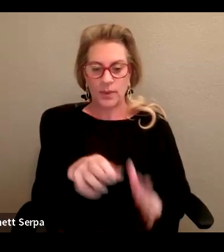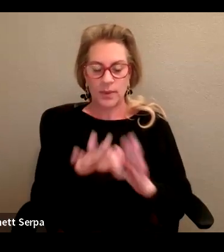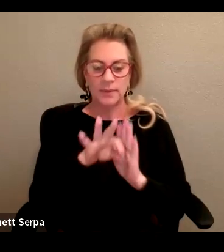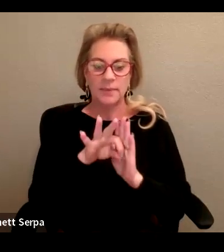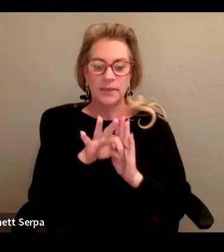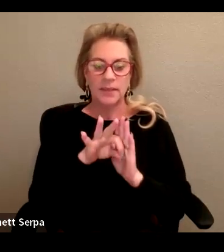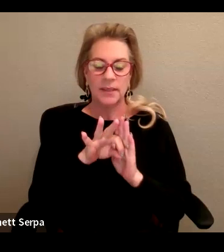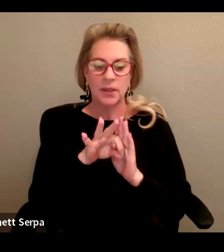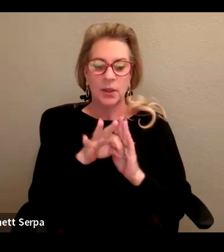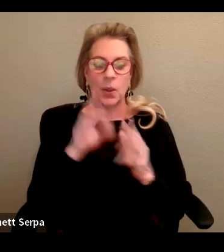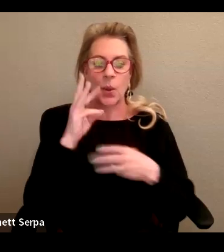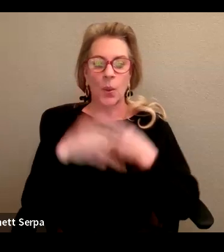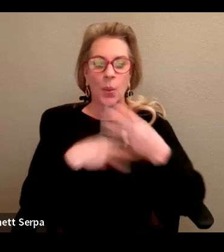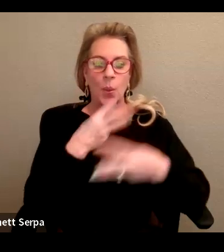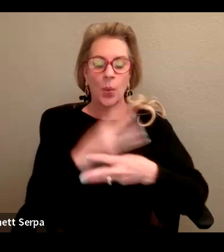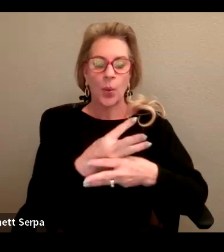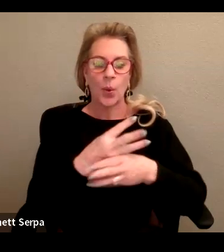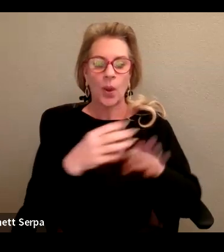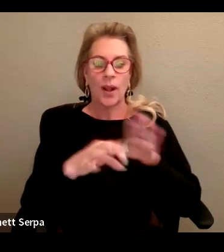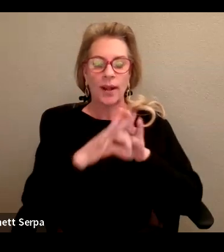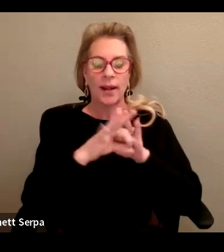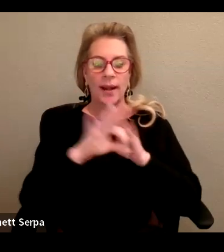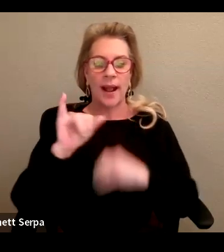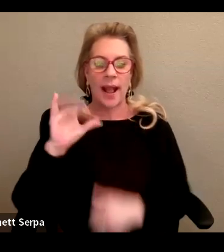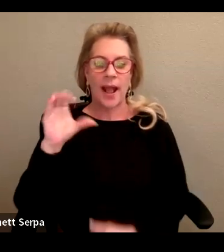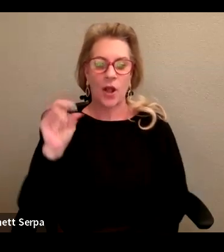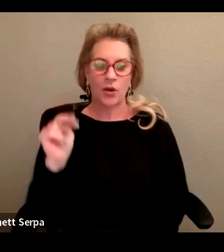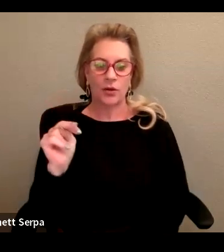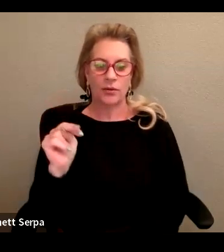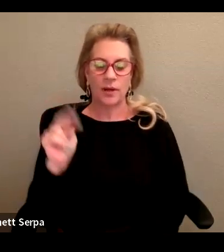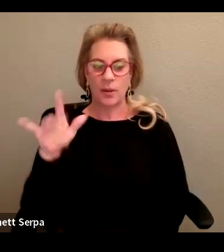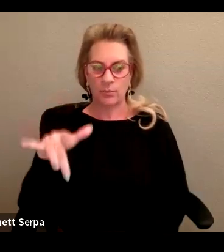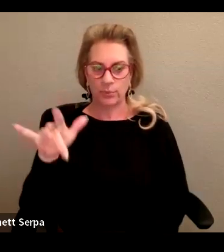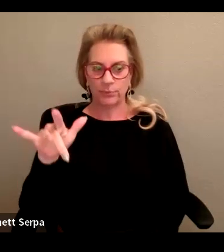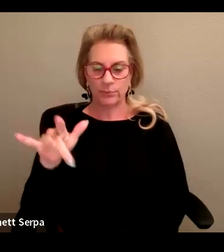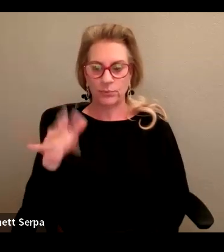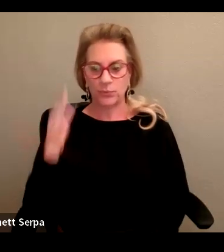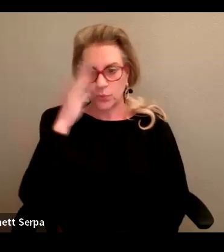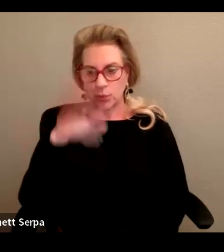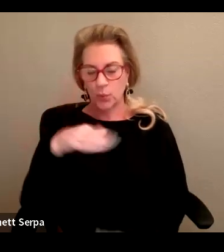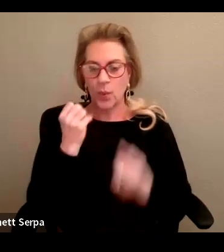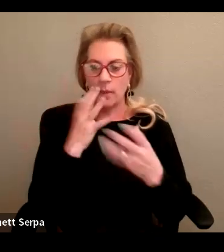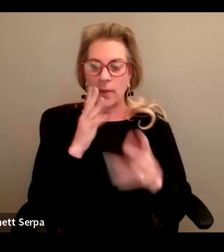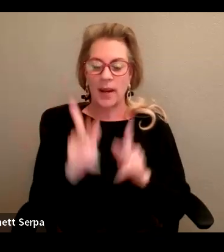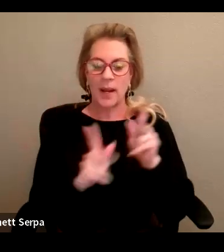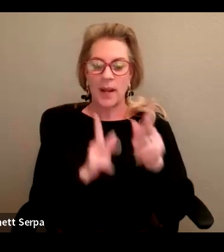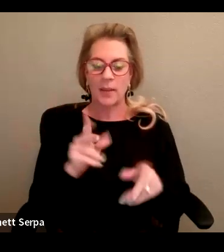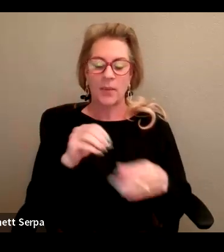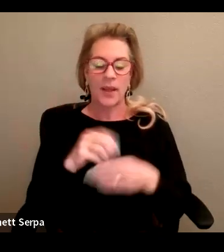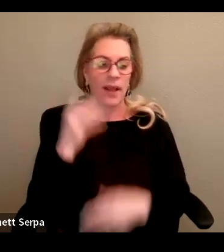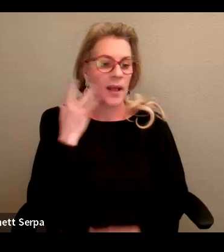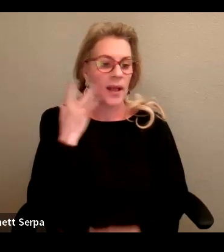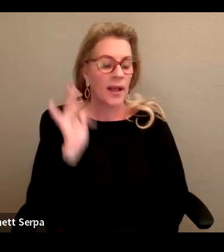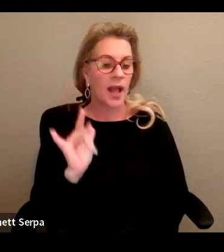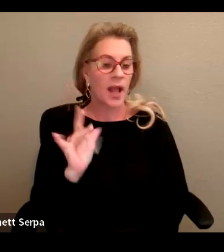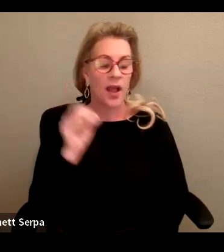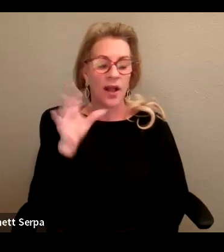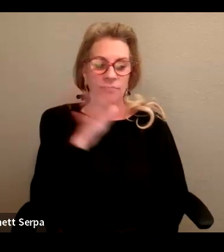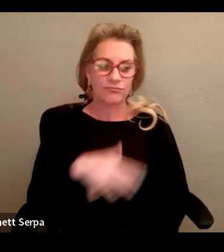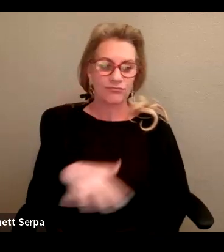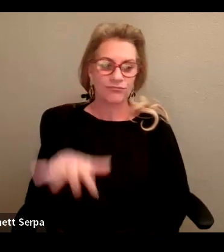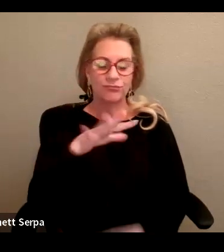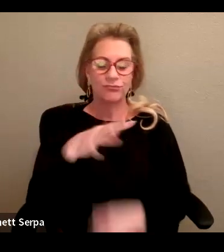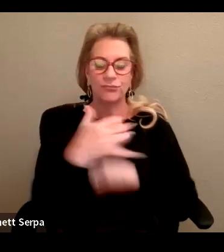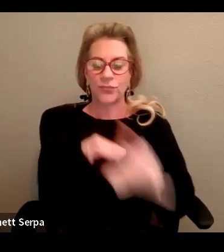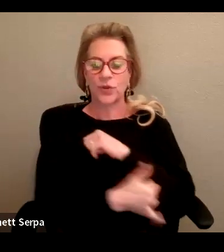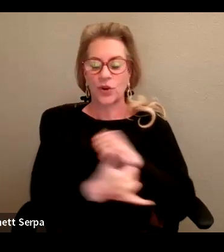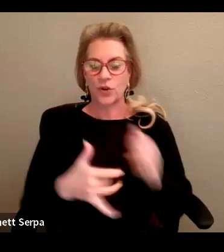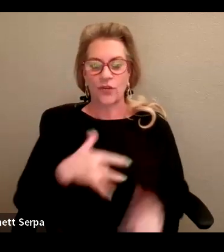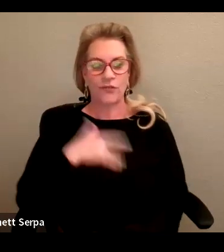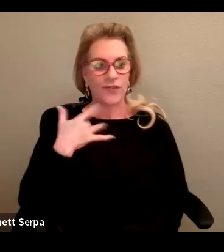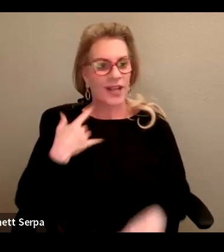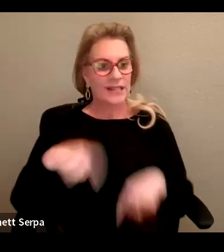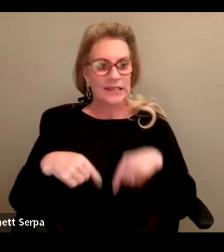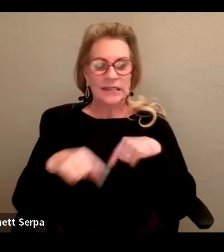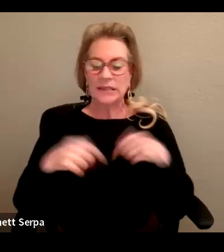world icon we know that many people in California and across the country are feeling anxious scared